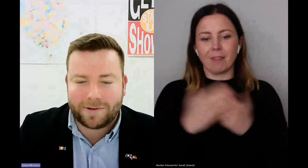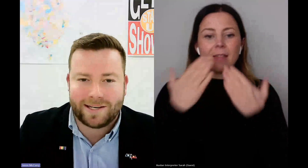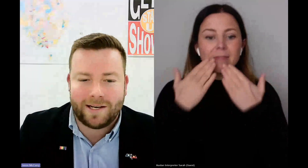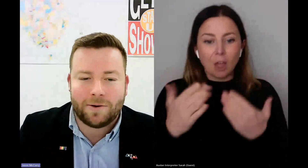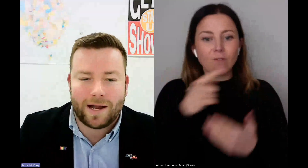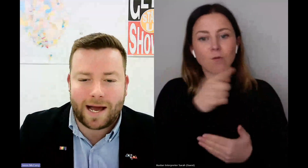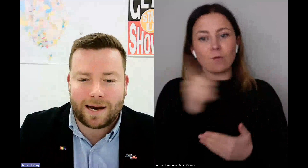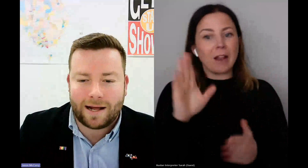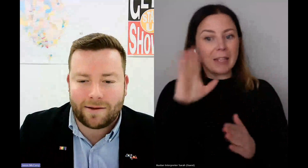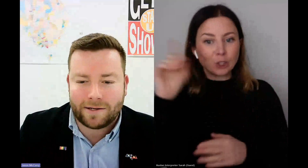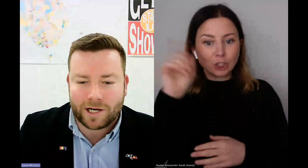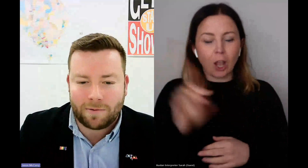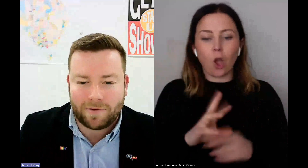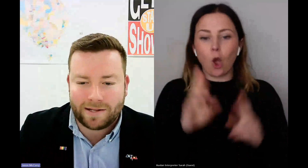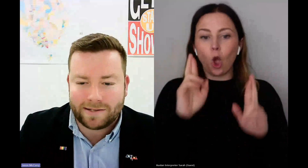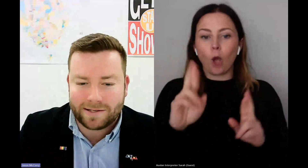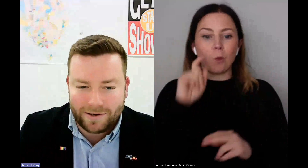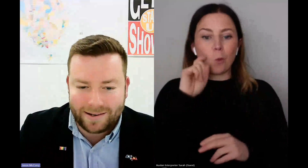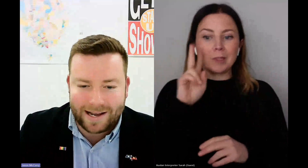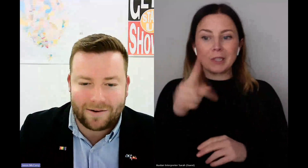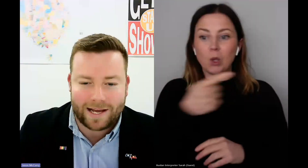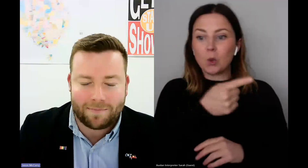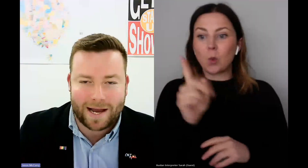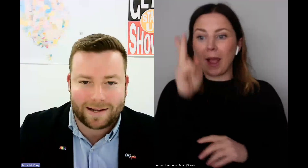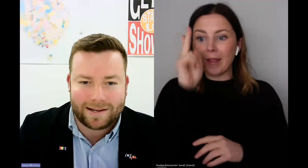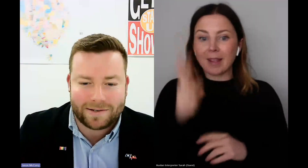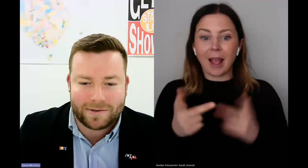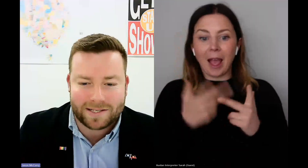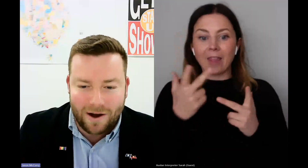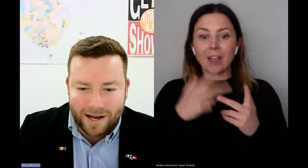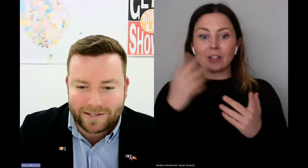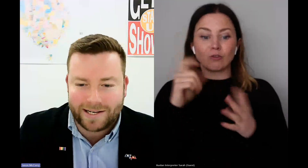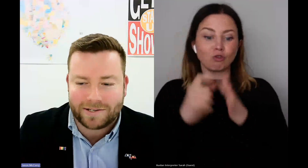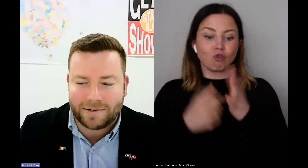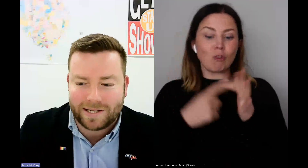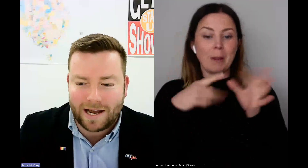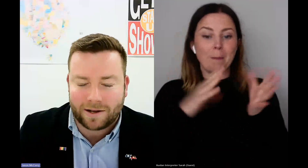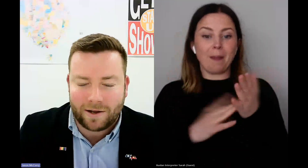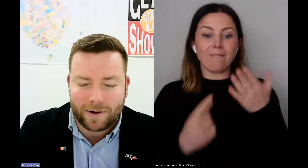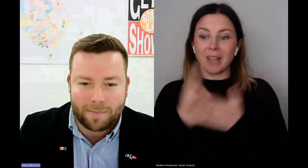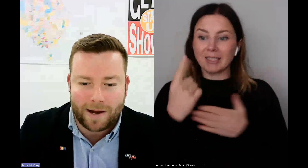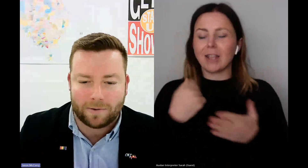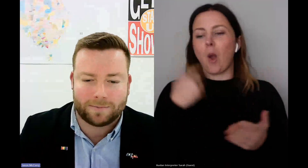hope to see you at another DREAM event soon and I'll hand back to Skye to introduce our Q&A panel.